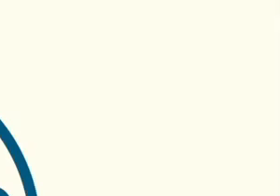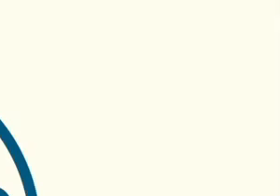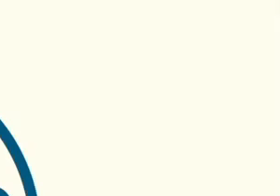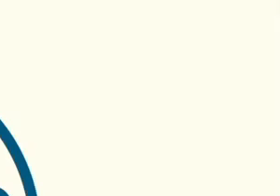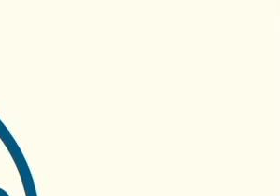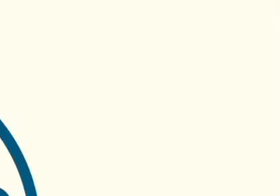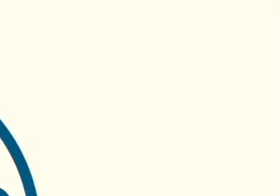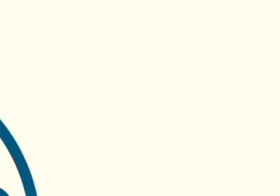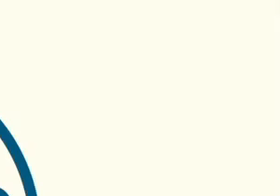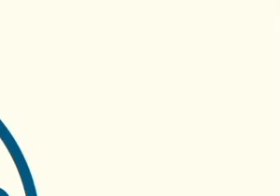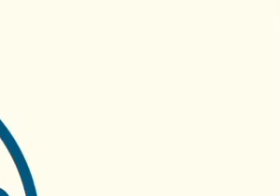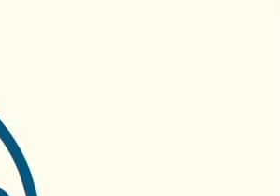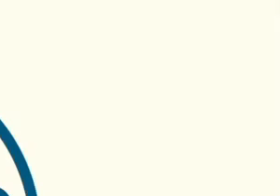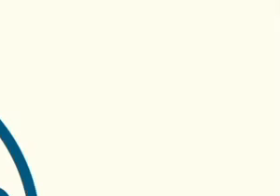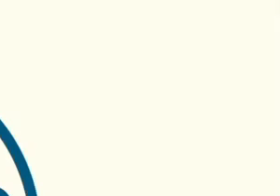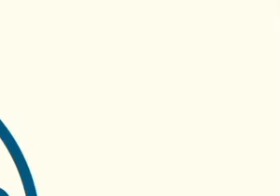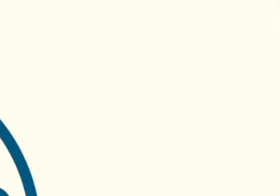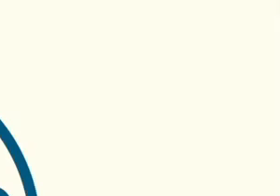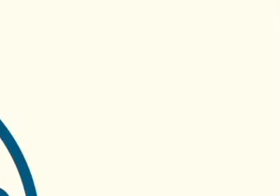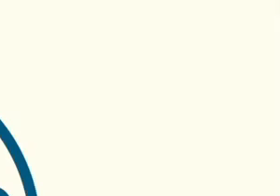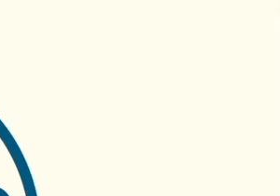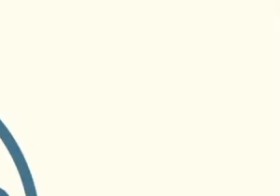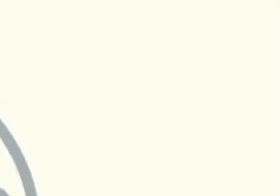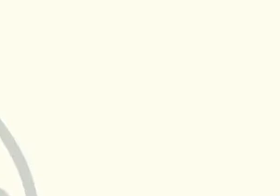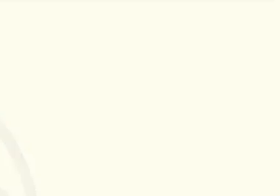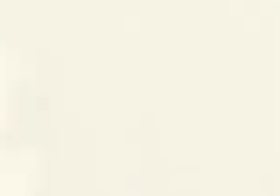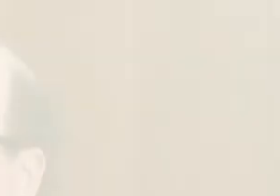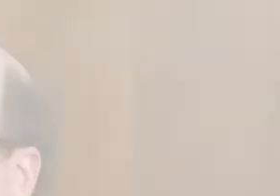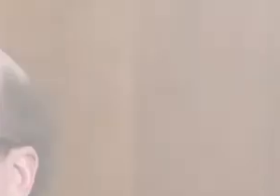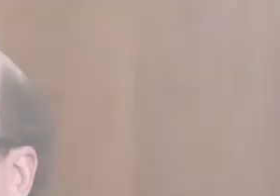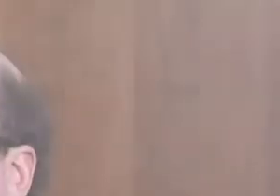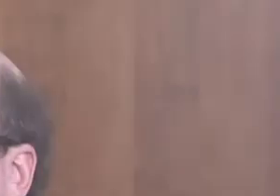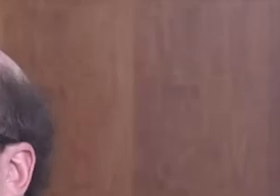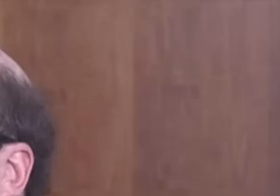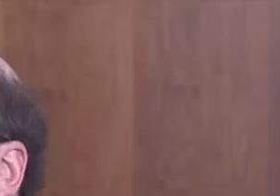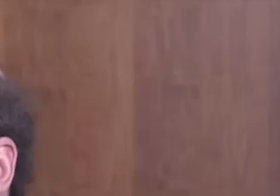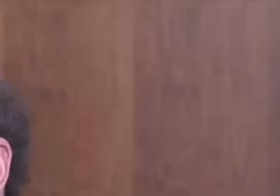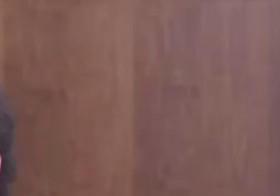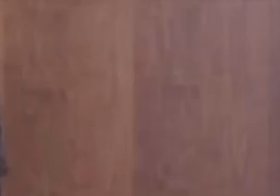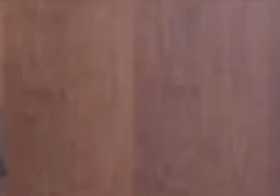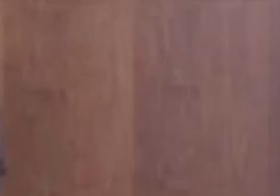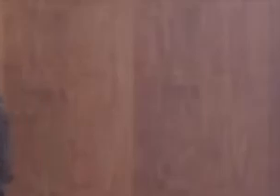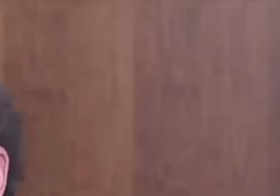And now, in recognition of Global Accessibility Awareness Day, Signal Centers welcomes our